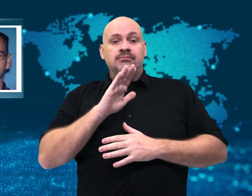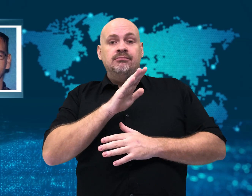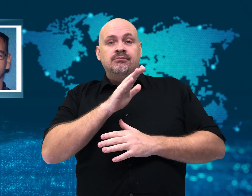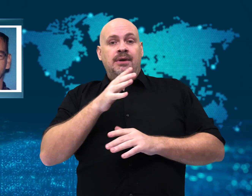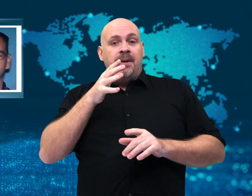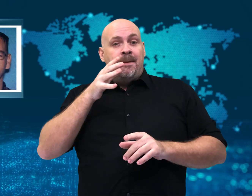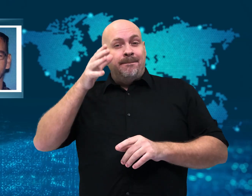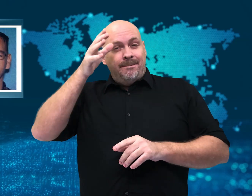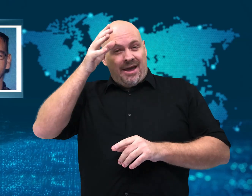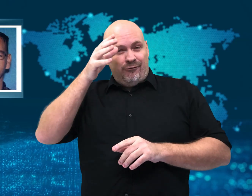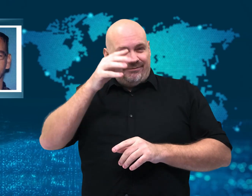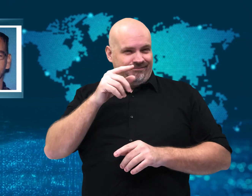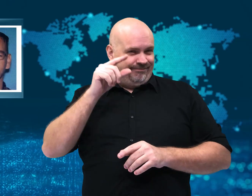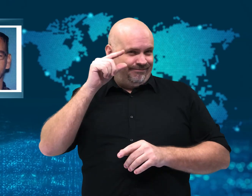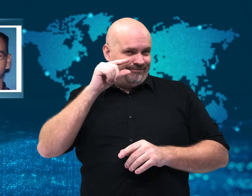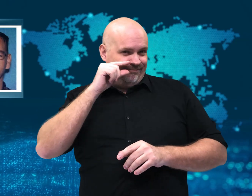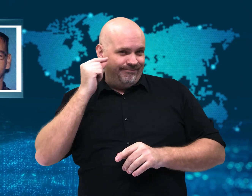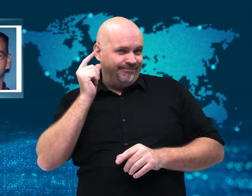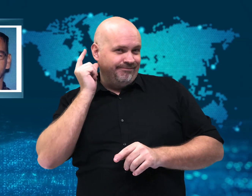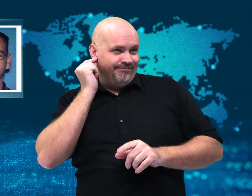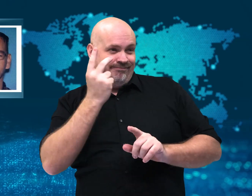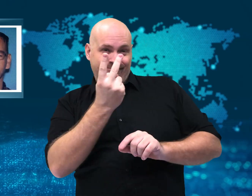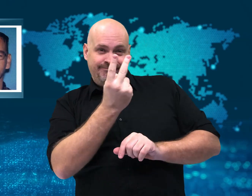In a rare occurrence,